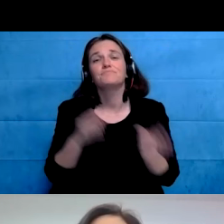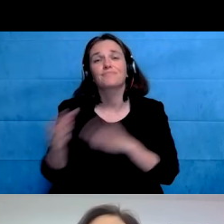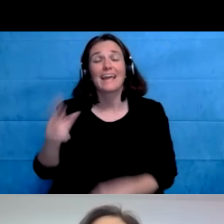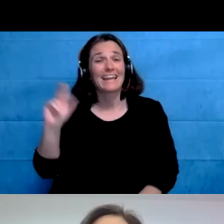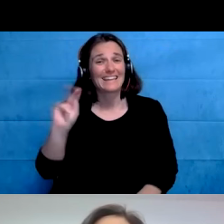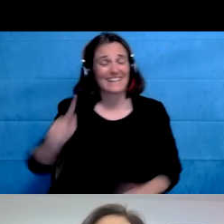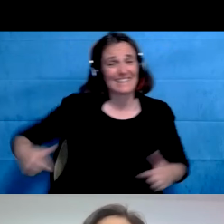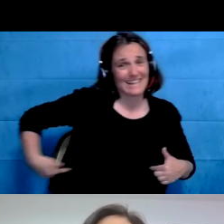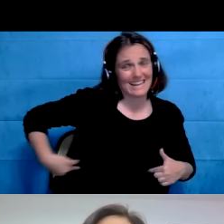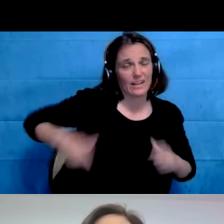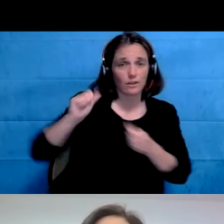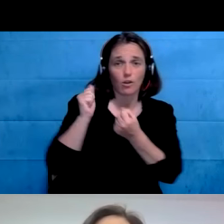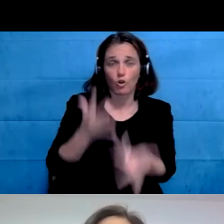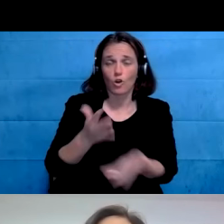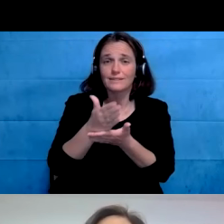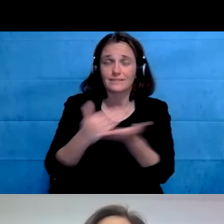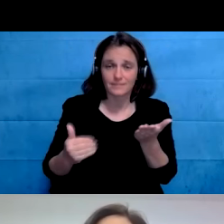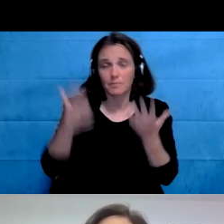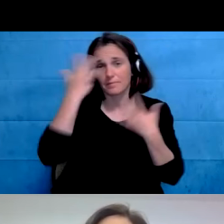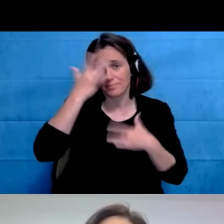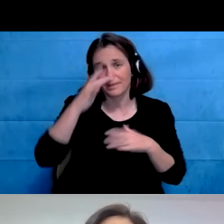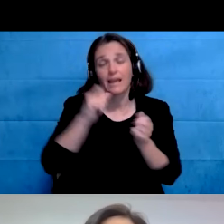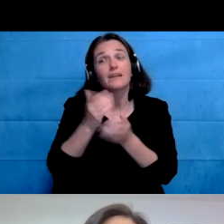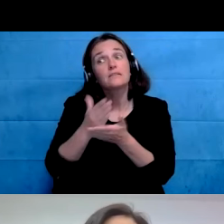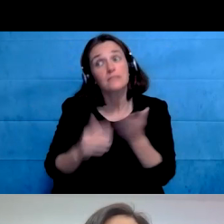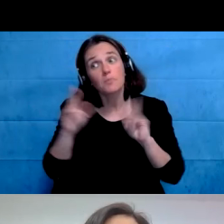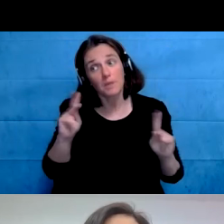and some of these individuals will actually end up on short-term dialysis due to these injuries.